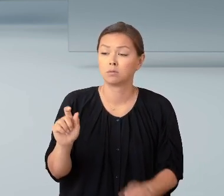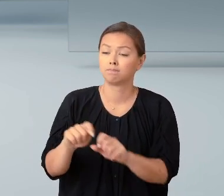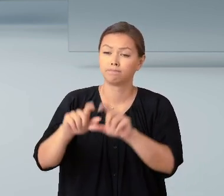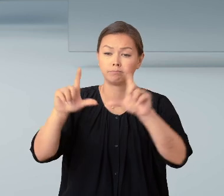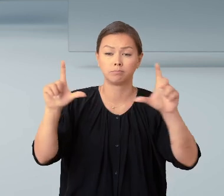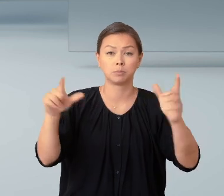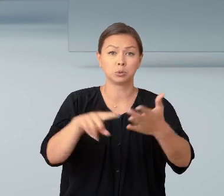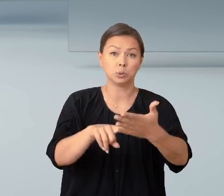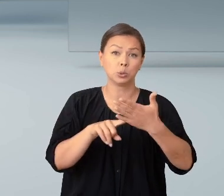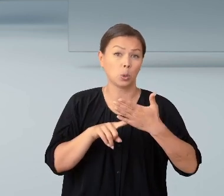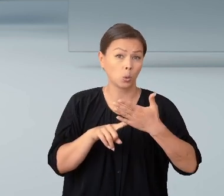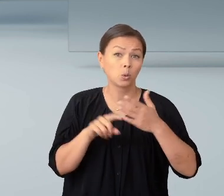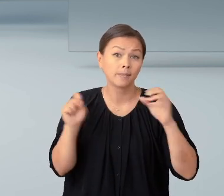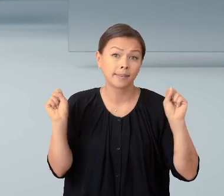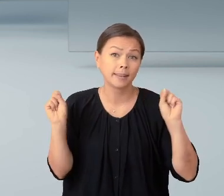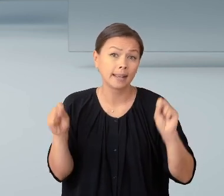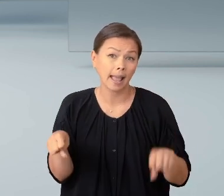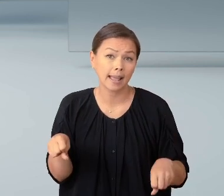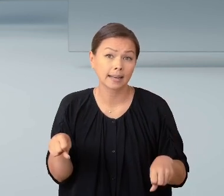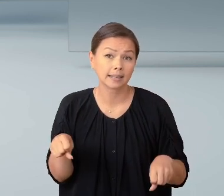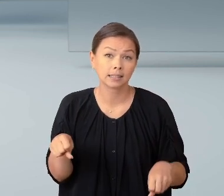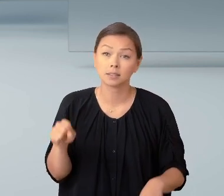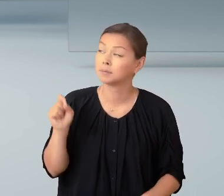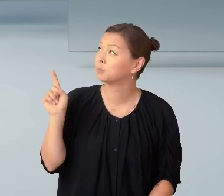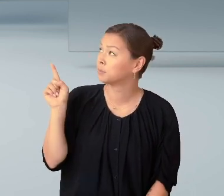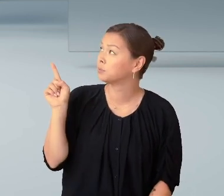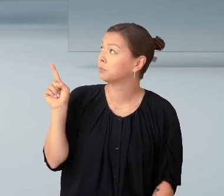against these Cash Flow Ledger Entries. But more importantly,